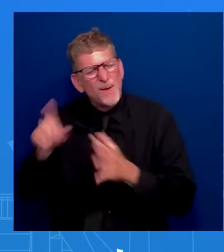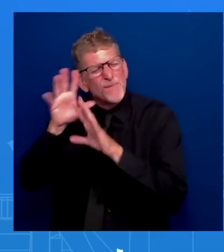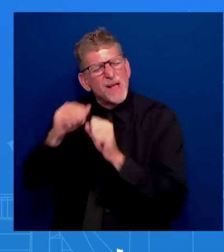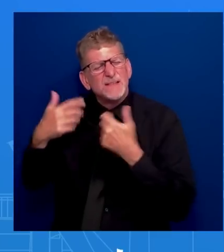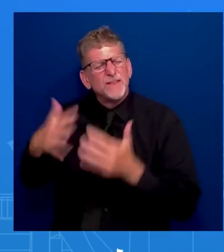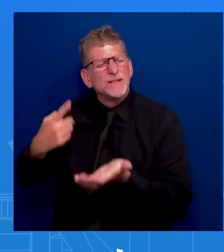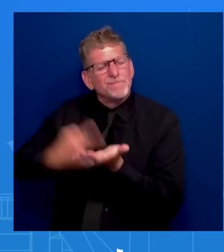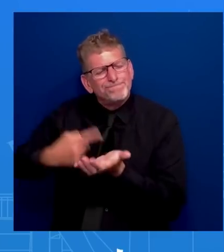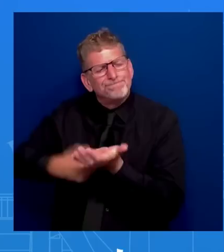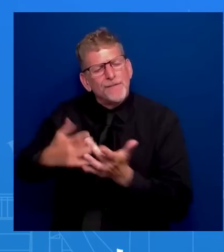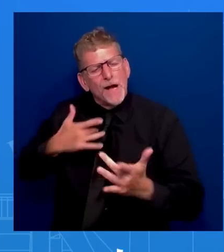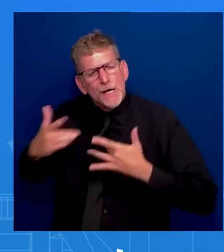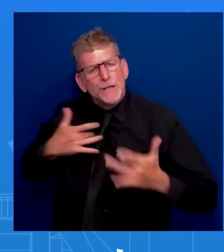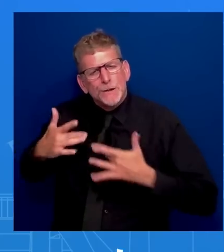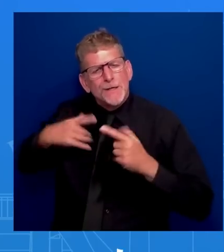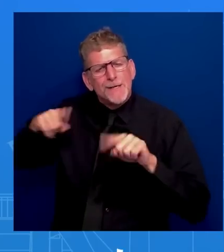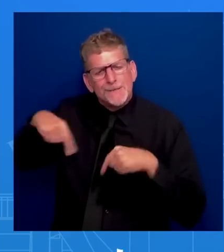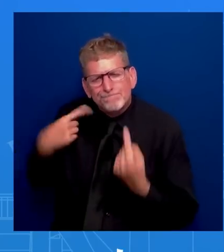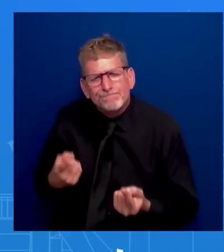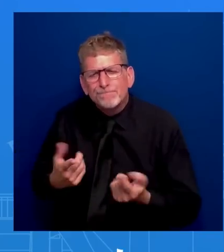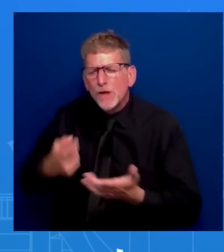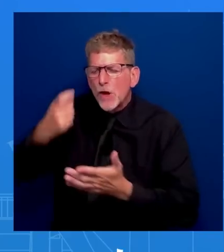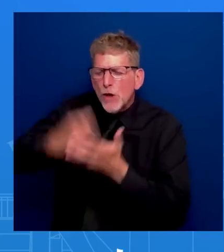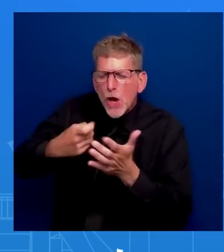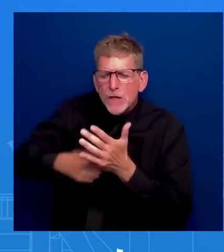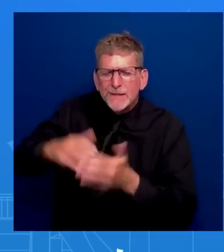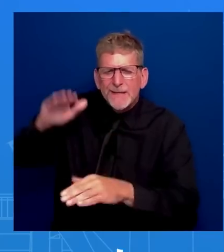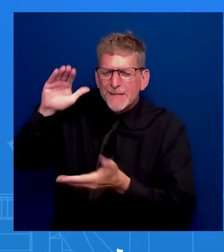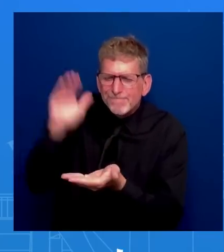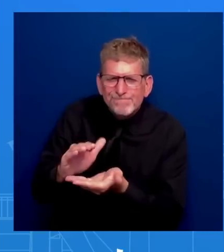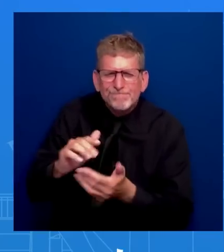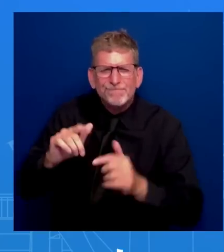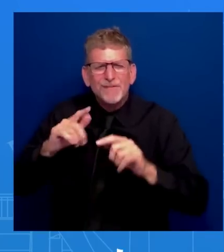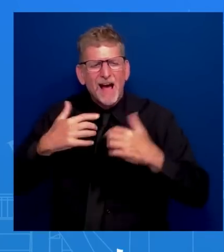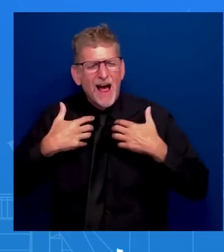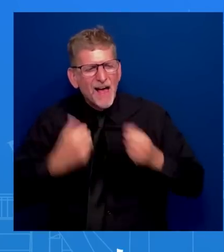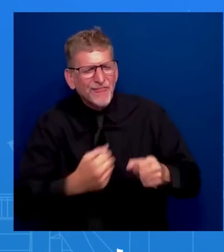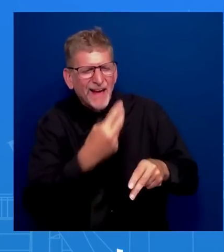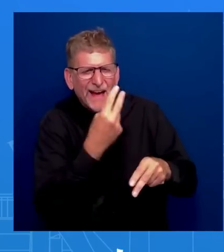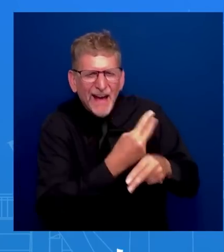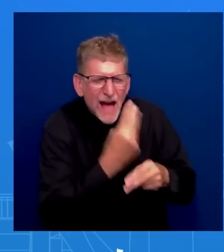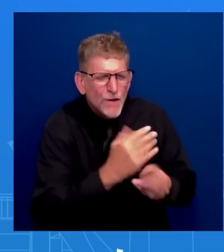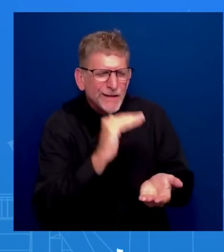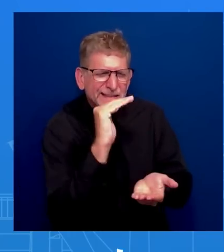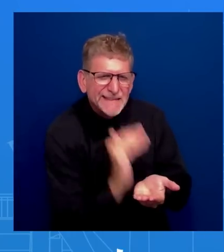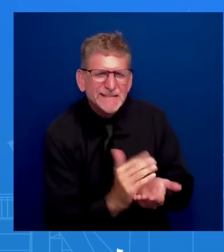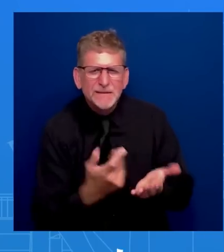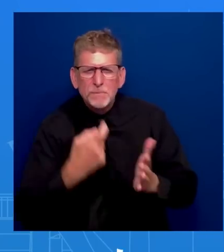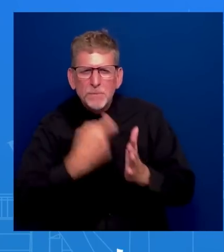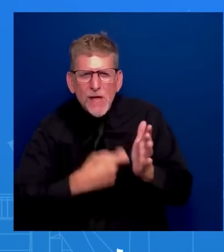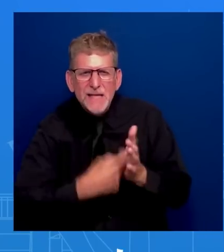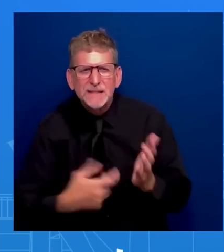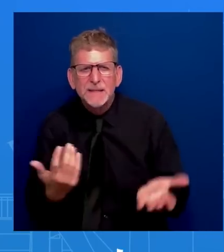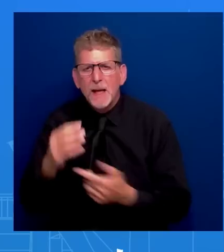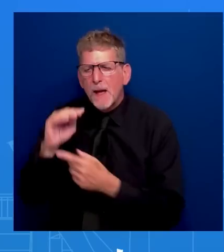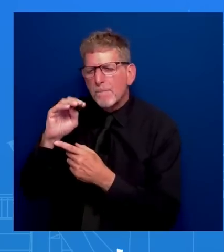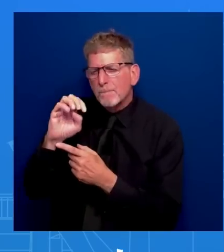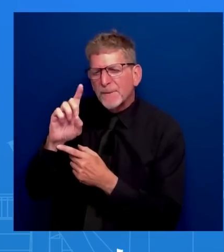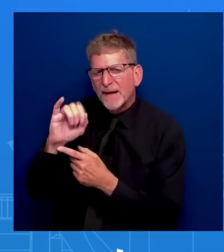healthcare premiums -- these are things -- and especially the Medicare to be able to negotiate -- these are things that Democrats have been fighting for